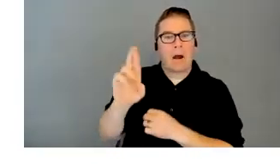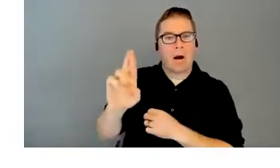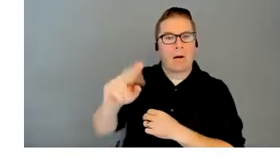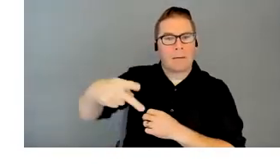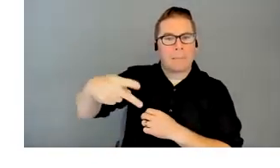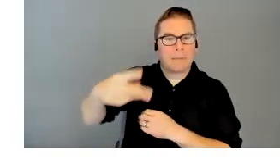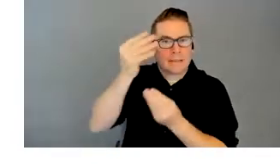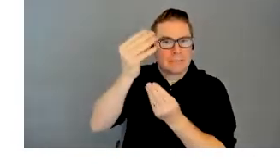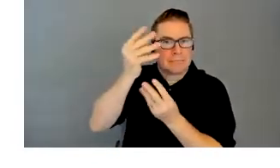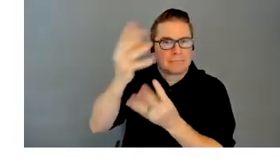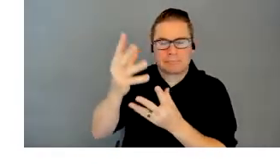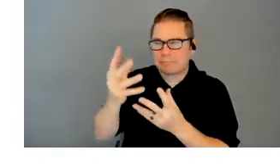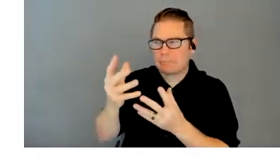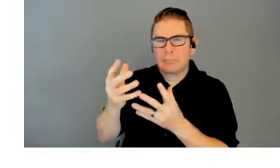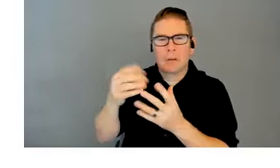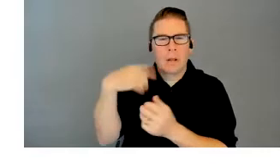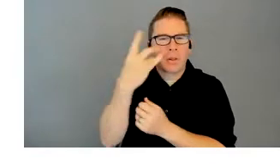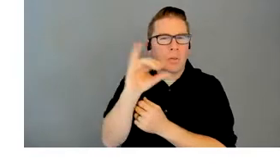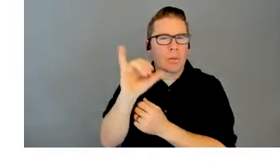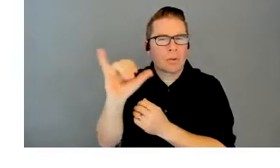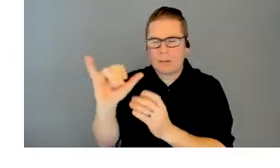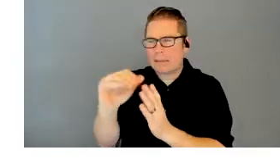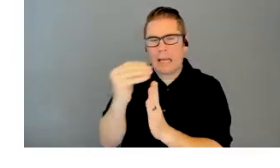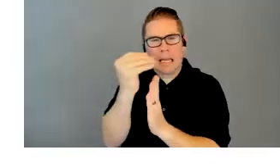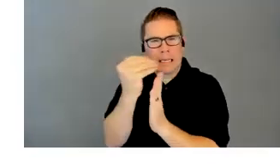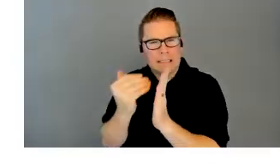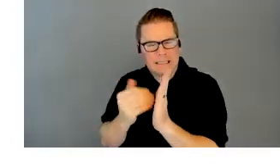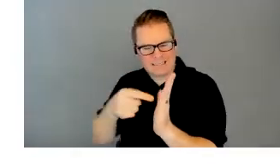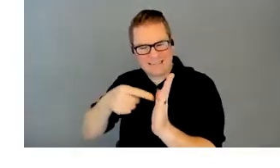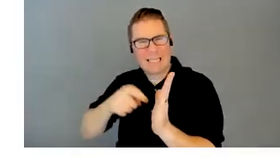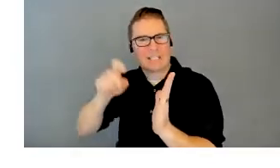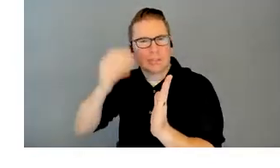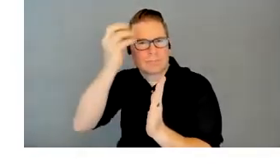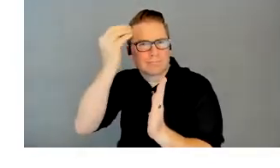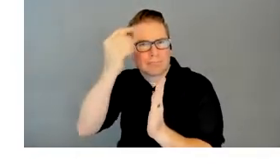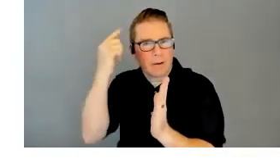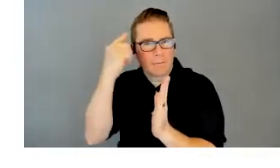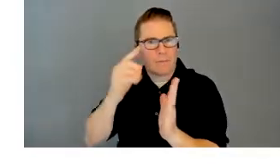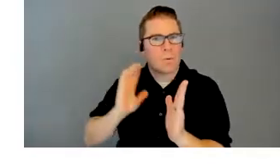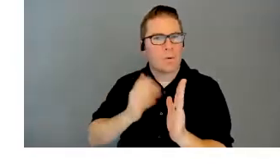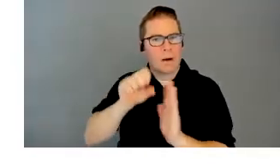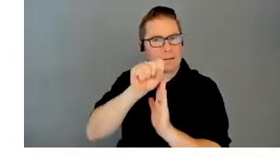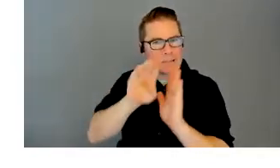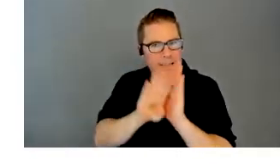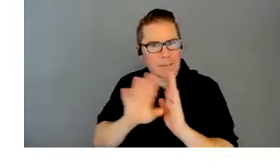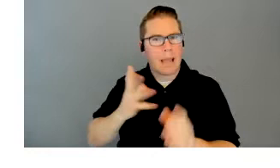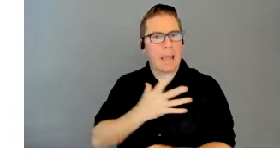kind of list of factors to reflect on for our syllabi and our pedagogy. I really liked that.